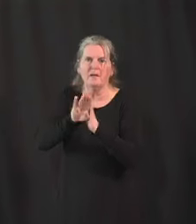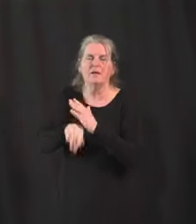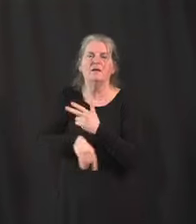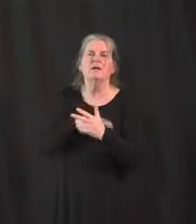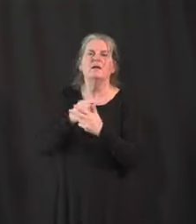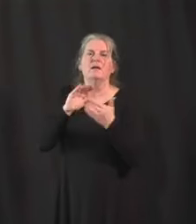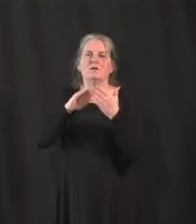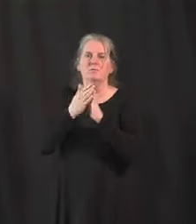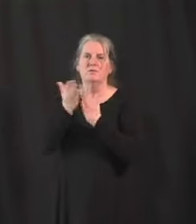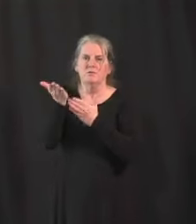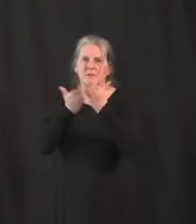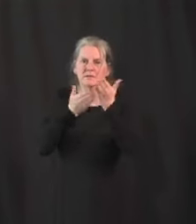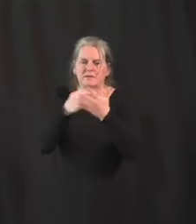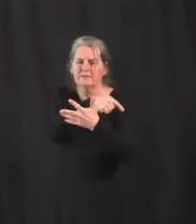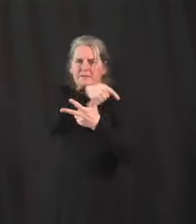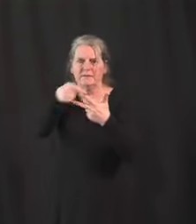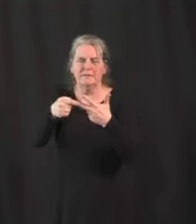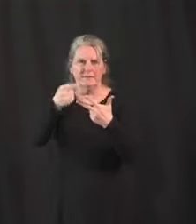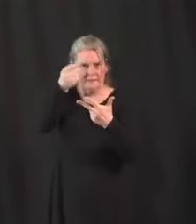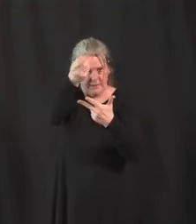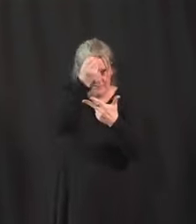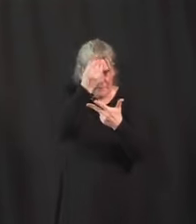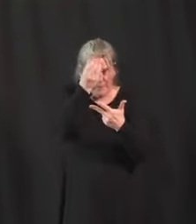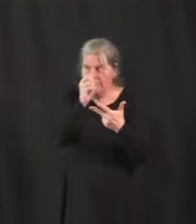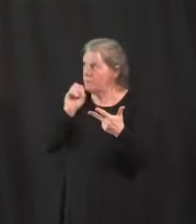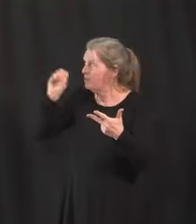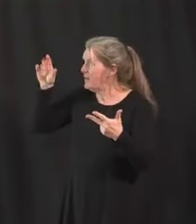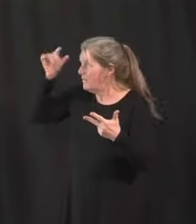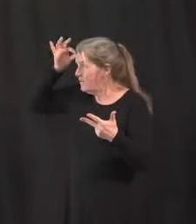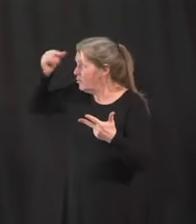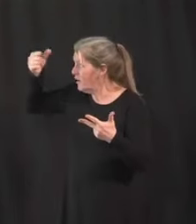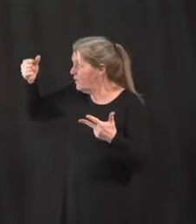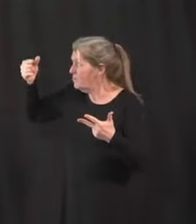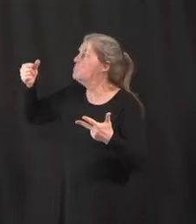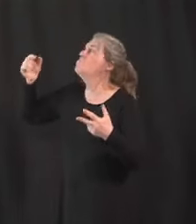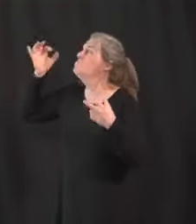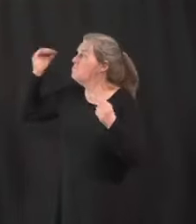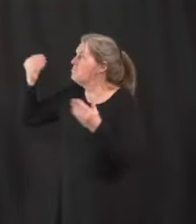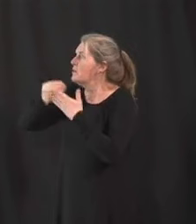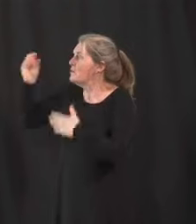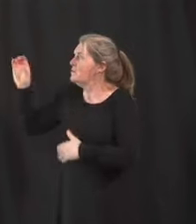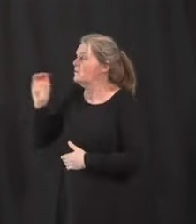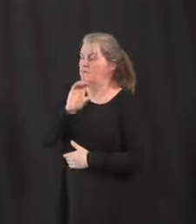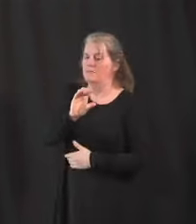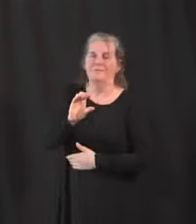YOU KNOW, THOSE ARE THE THREE MAIN DEPARTMENTS THAT ARE REALLY OUTSIDE OF MY OFFICE OF THE EXECUTIVE COUNCIL AND DEPARTMENT